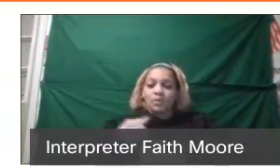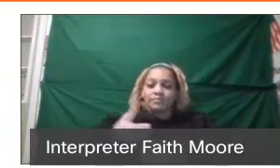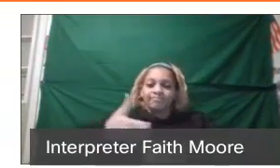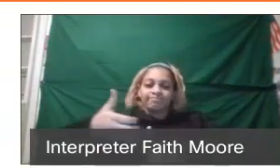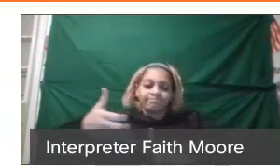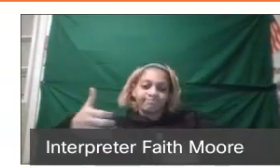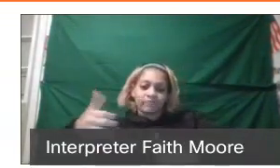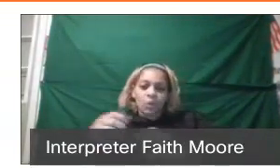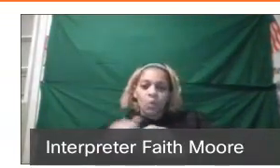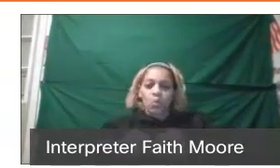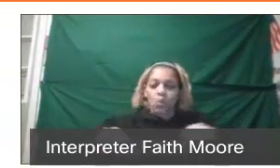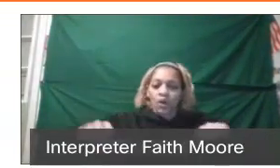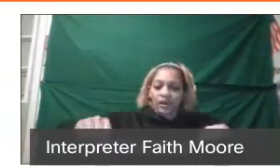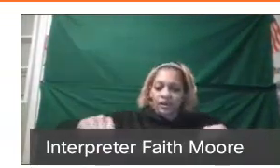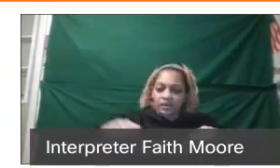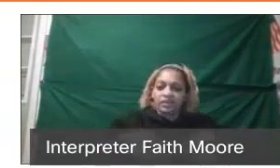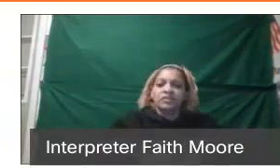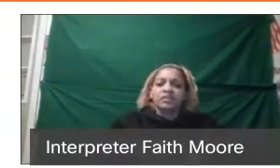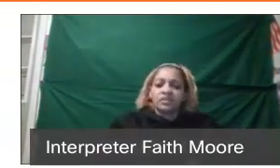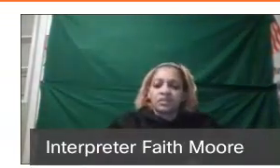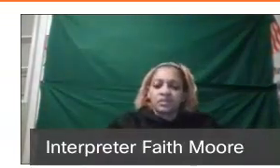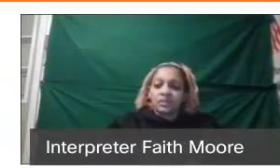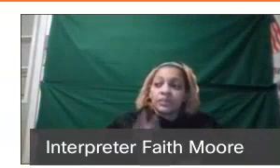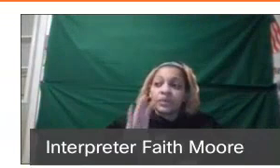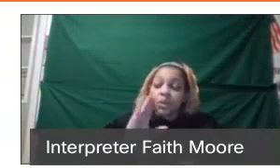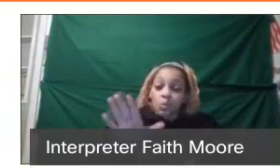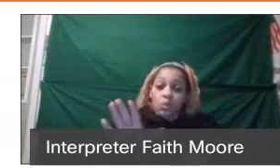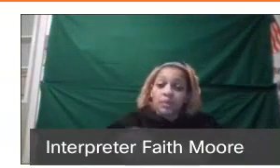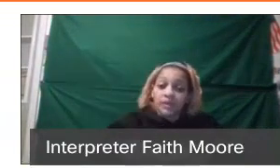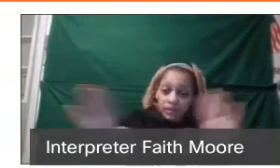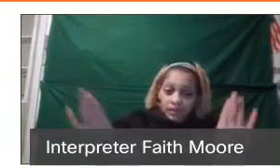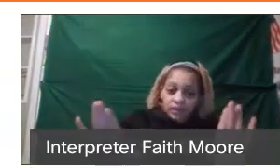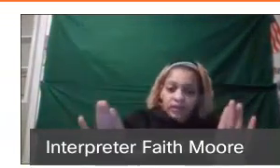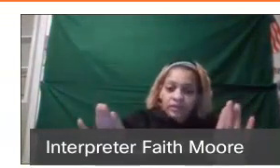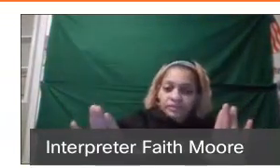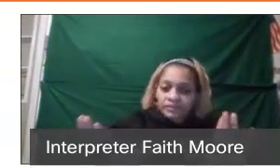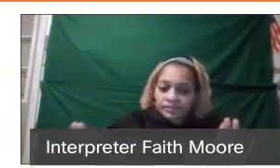And it will be clear that it is.